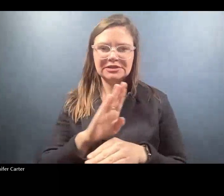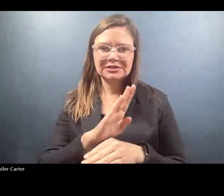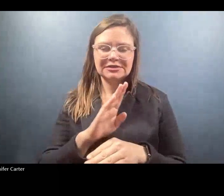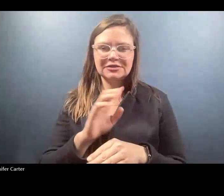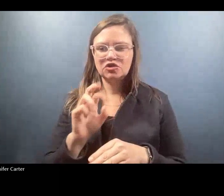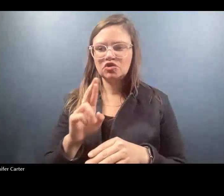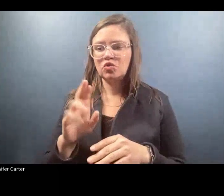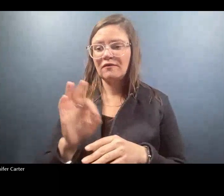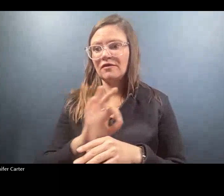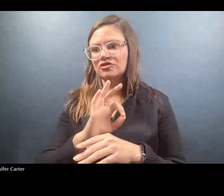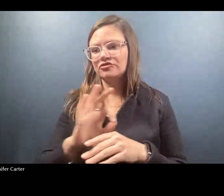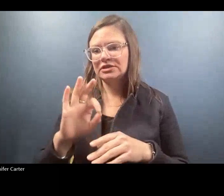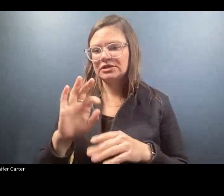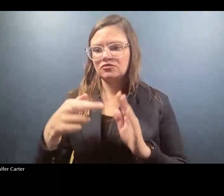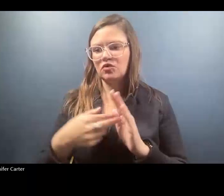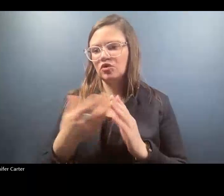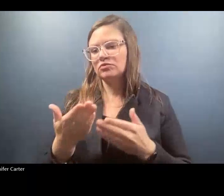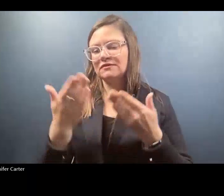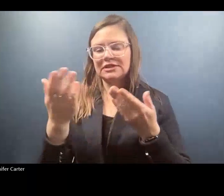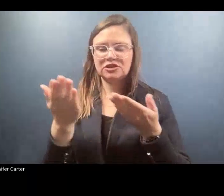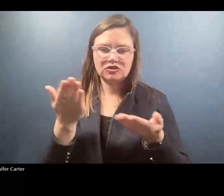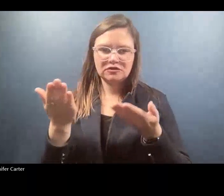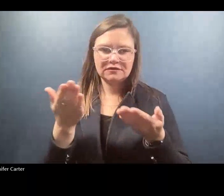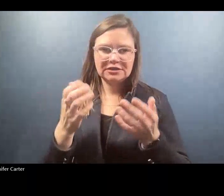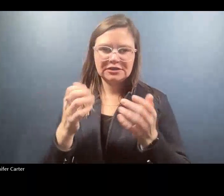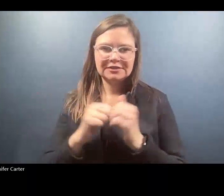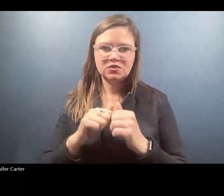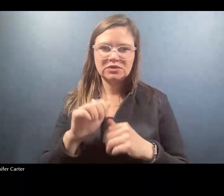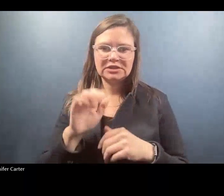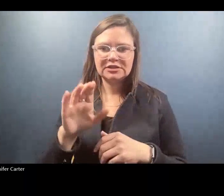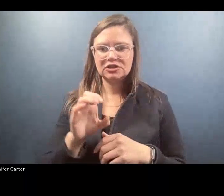providing the service with their NICs code in mind, for example.